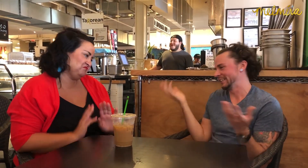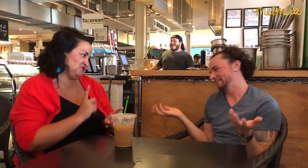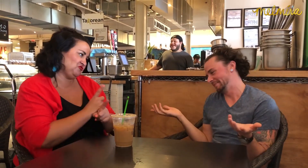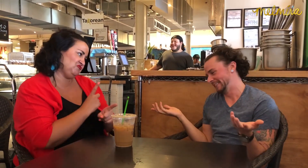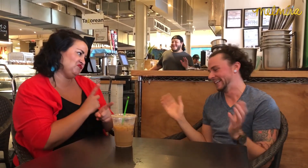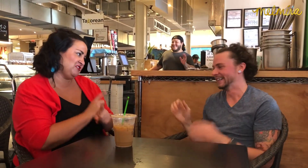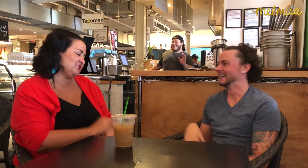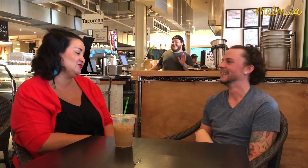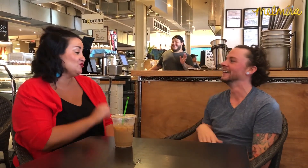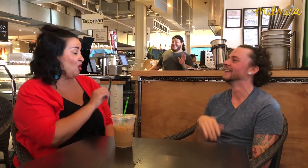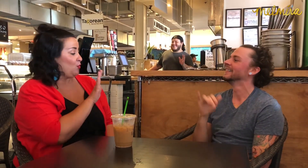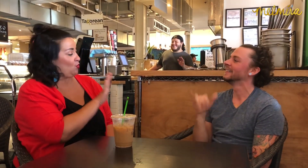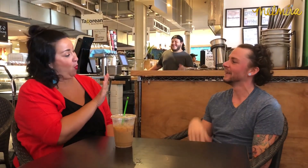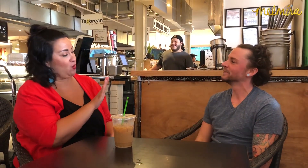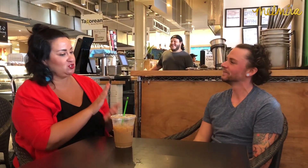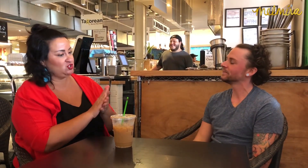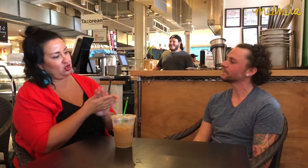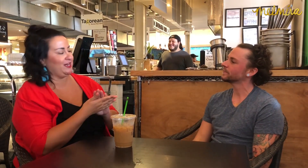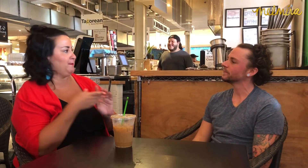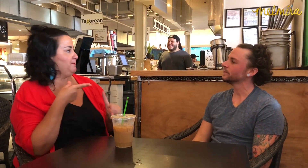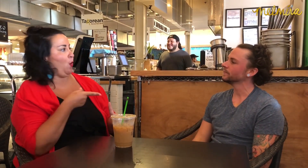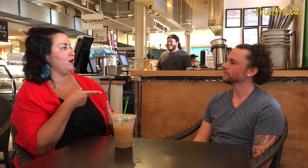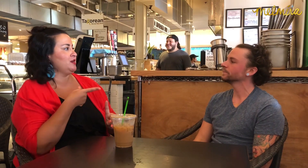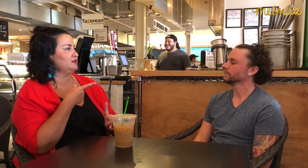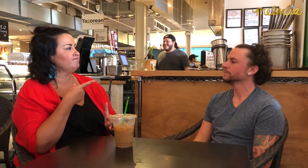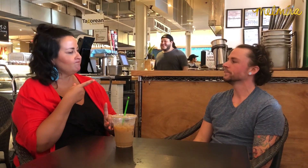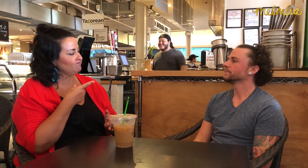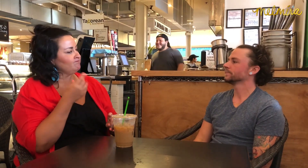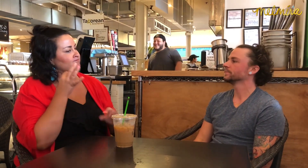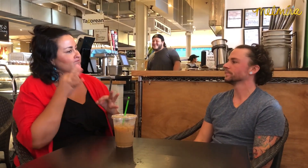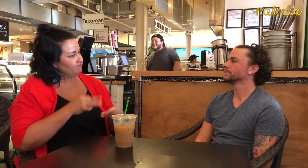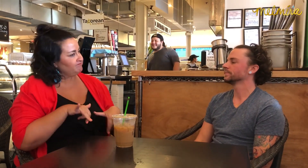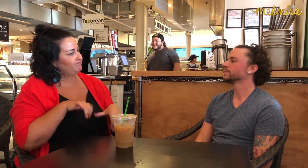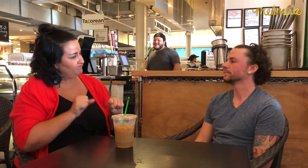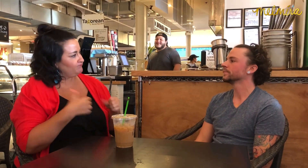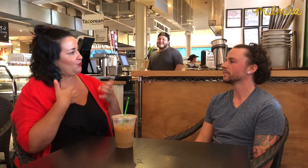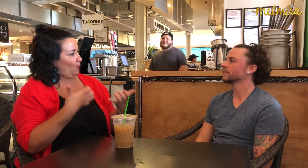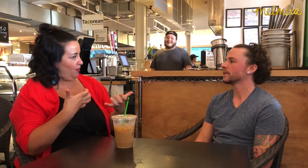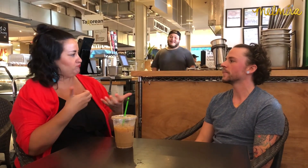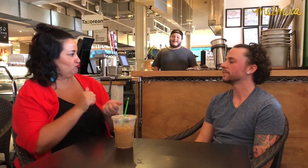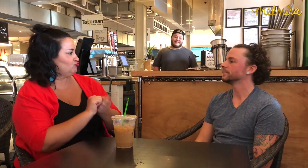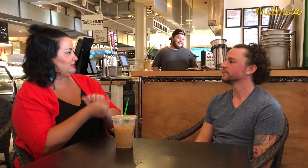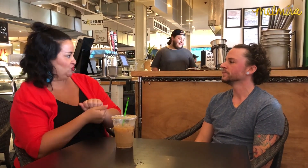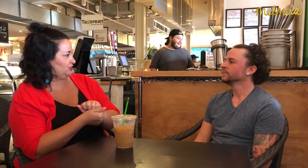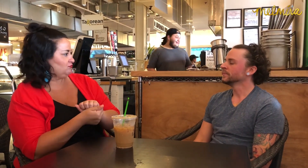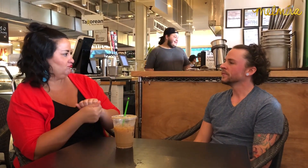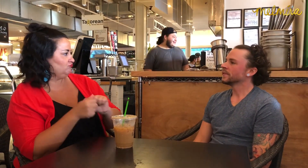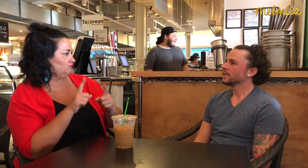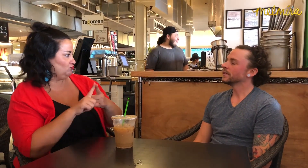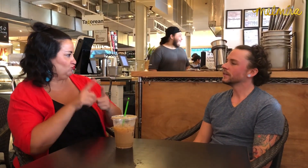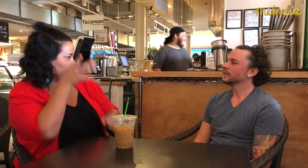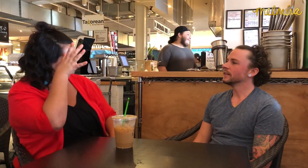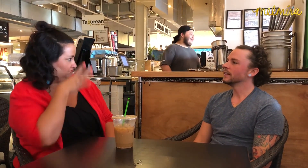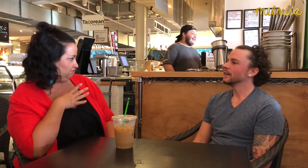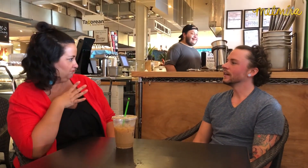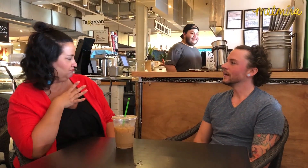That's their journey. Right right. So your turning point... when did you finally decide that you wanted to become a man?